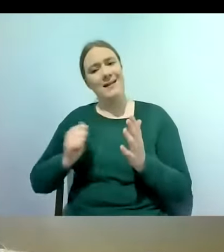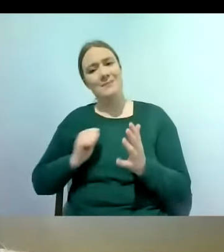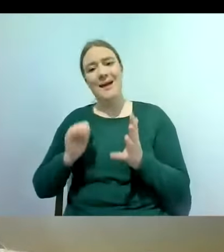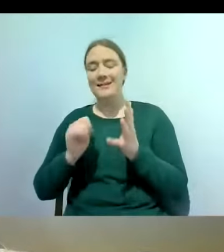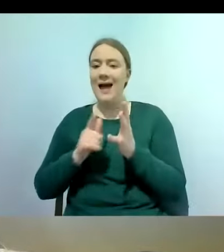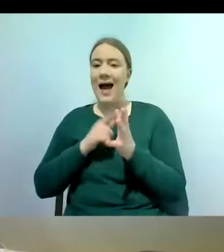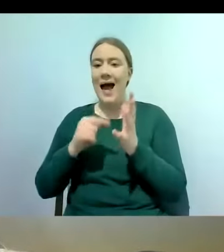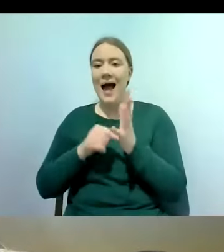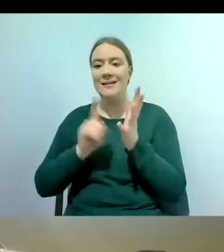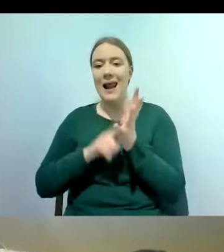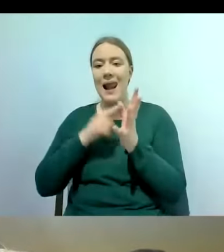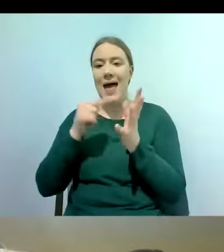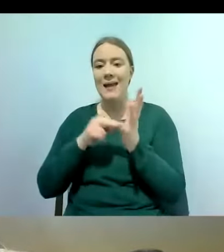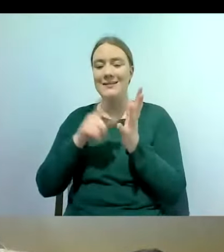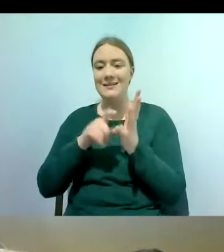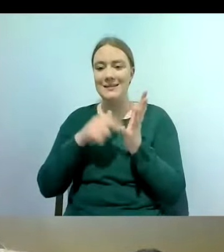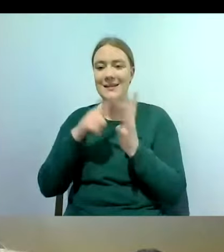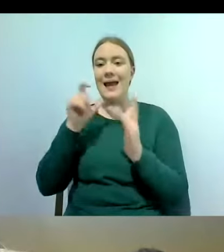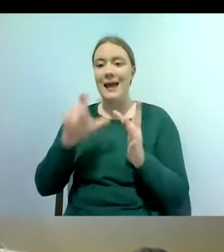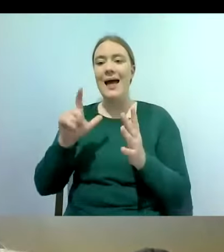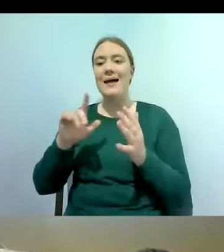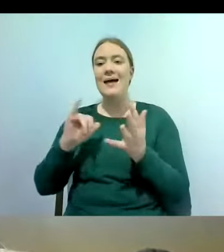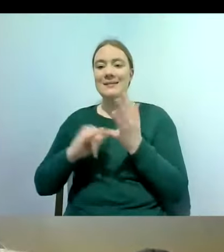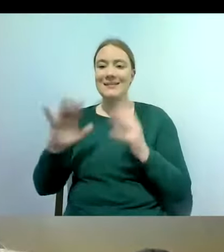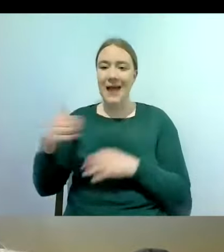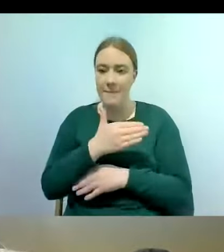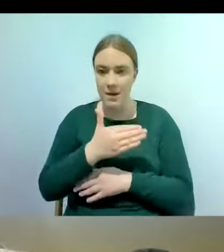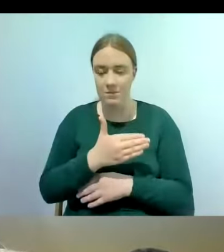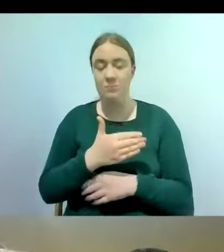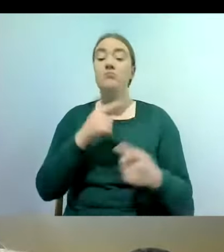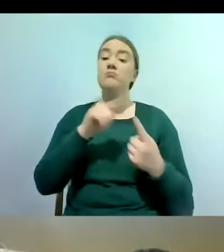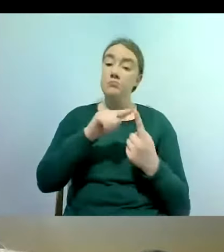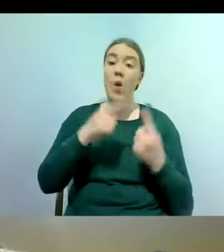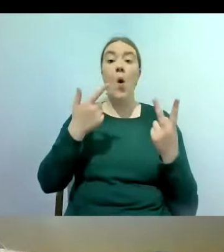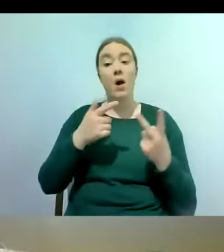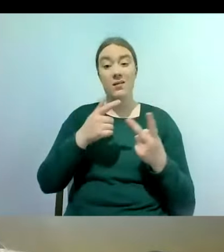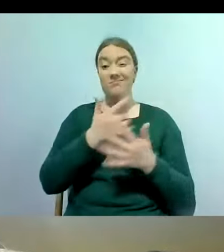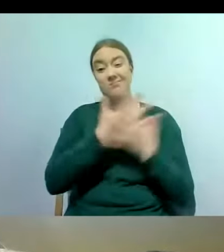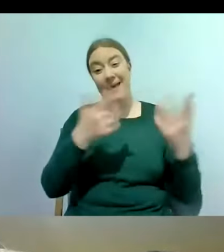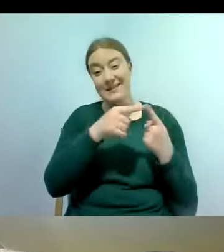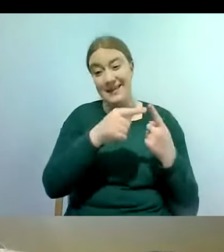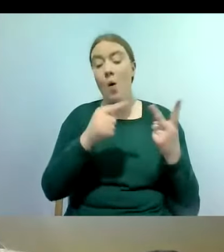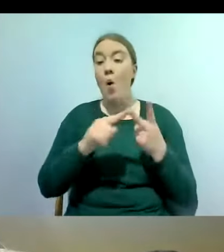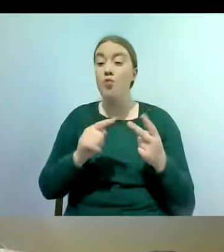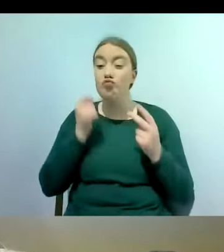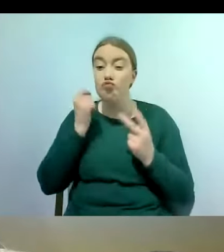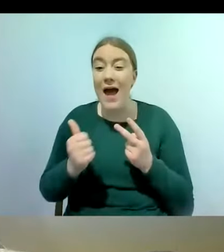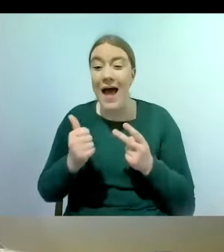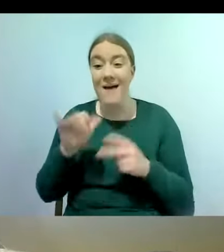we also have some rarer fish including the twaite shad uh twaite shad a member of the herring family